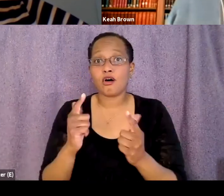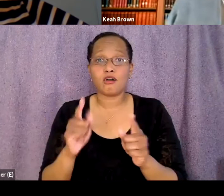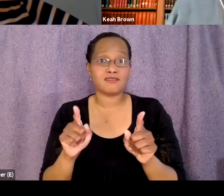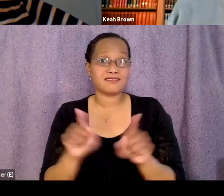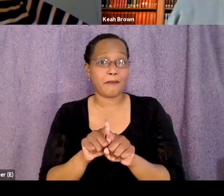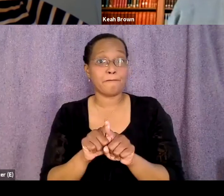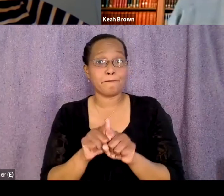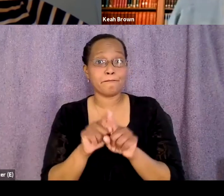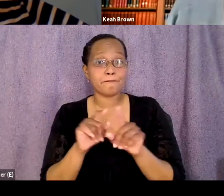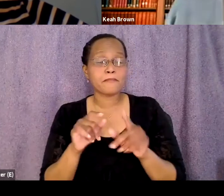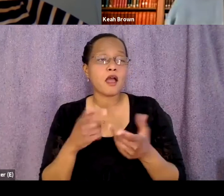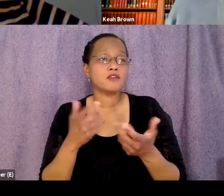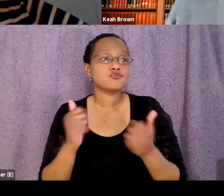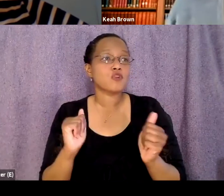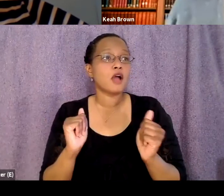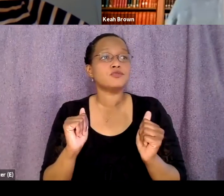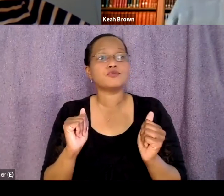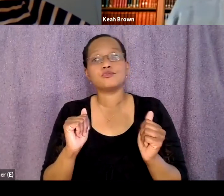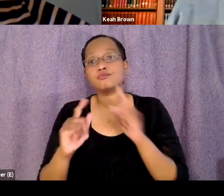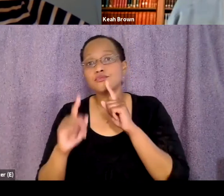talk to people about disability and about.